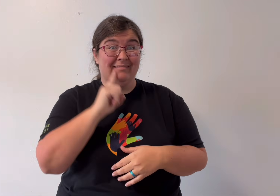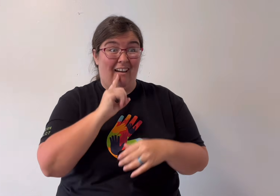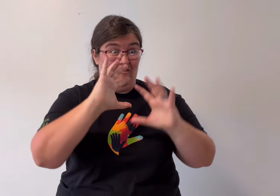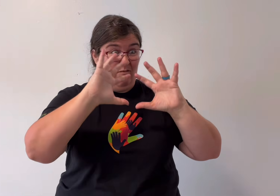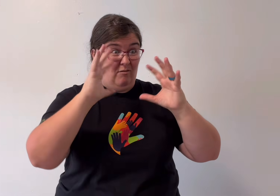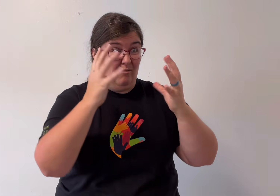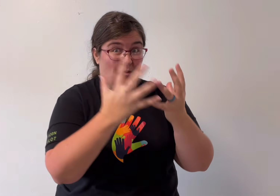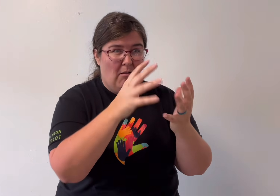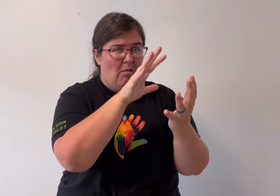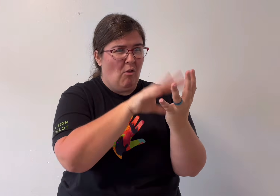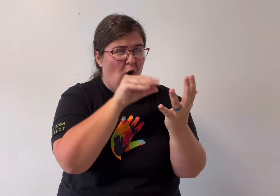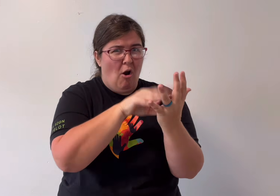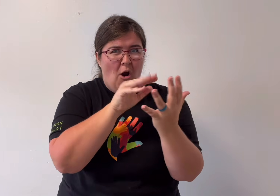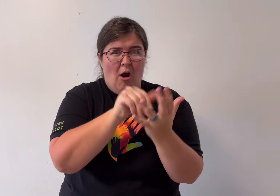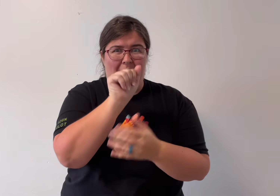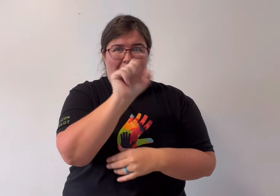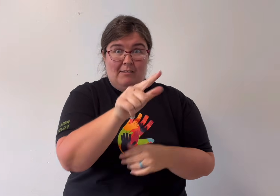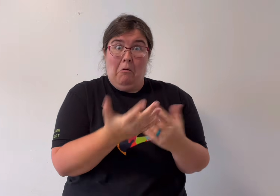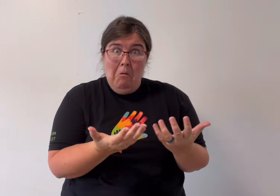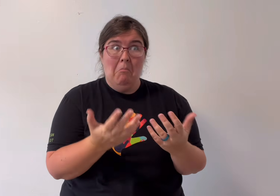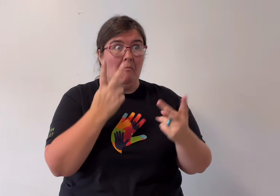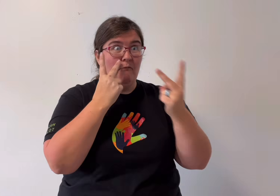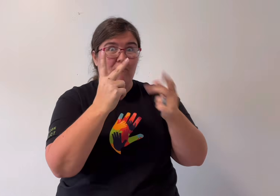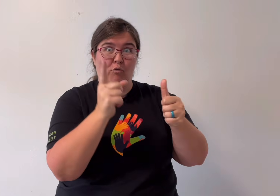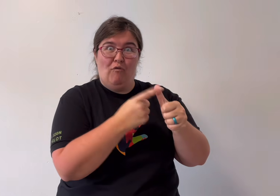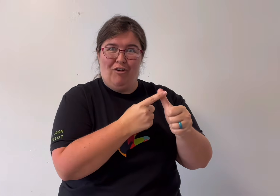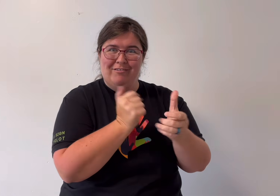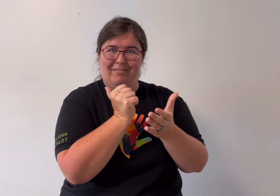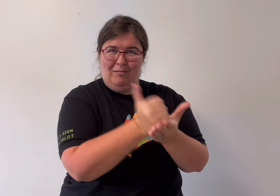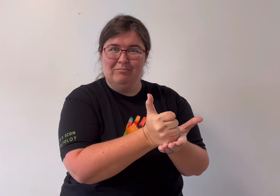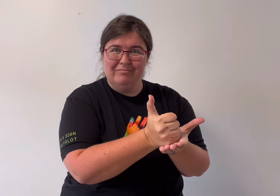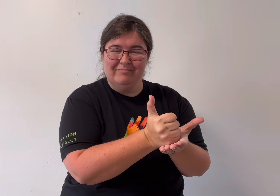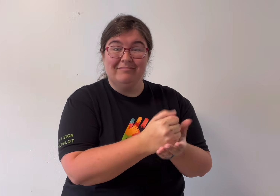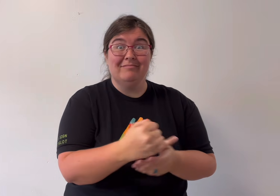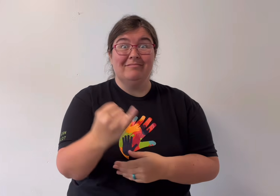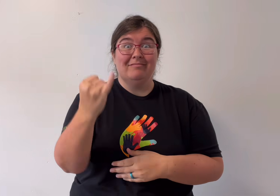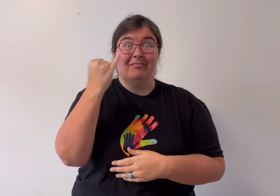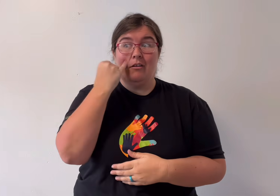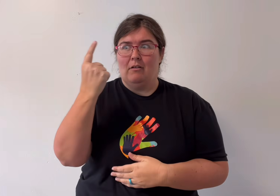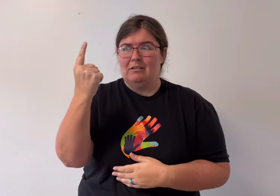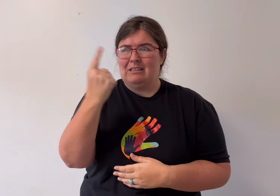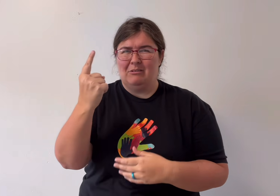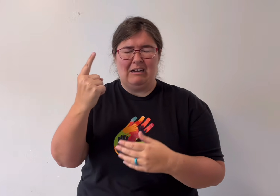For Deaf around the world wanting to learn ASL, a visual first approach will likely help.